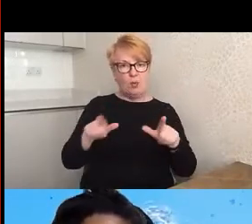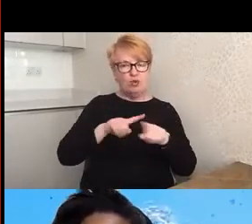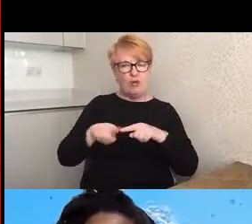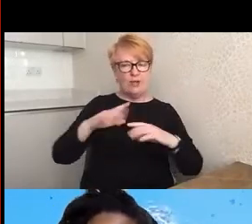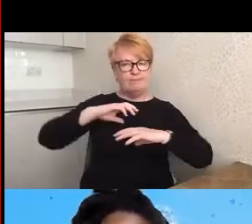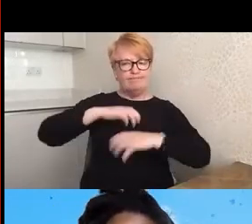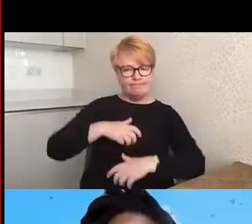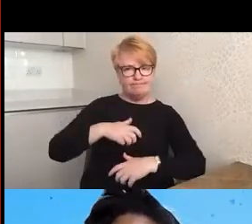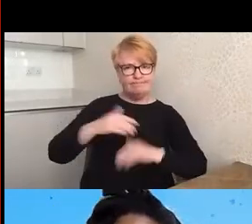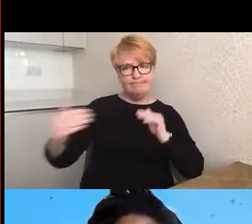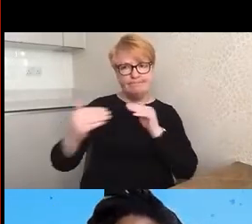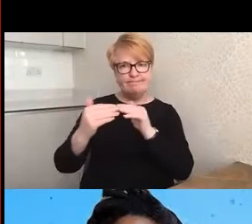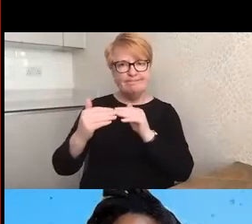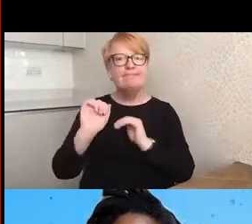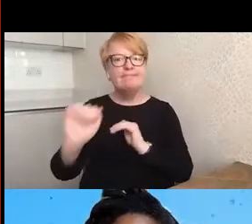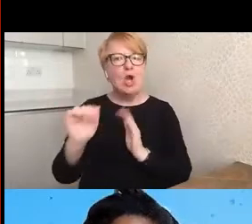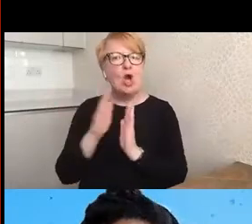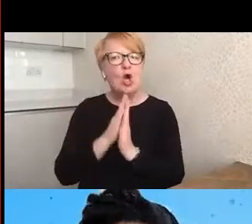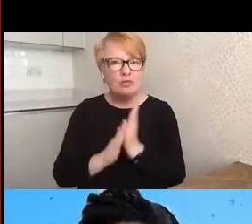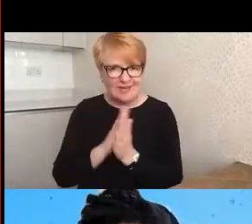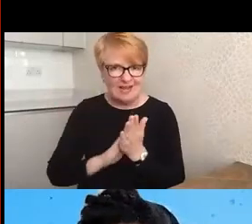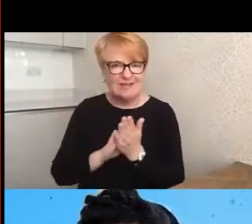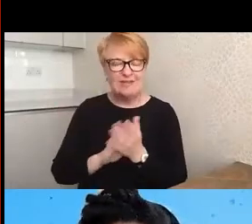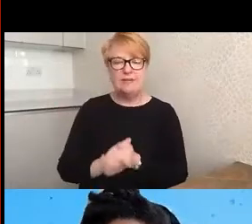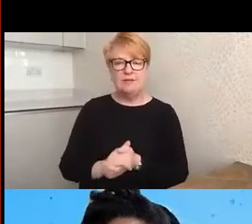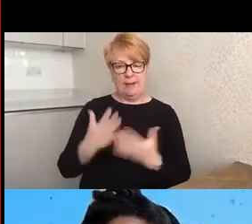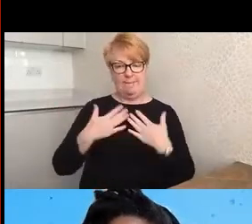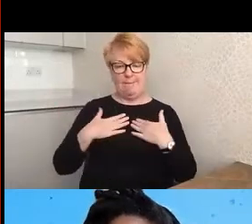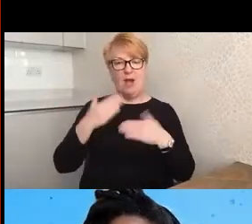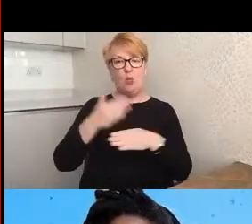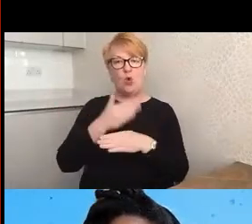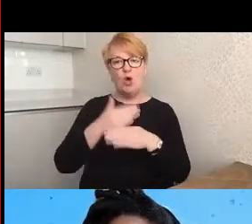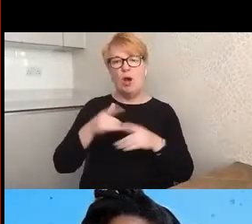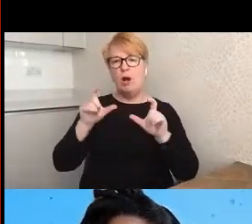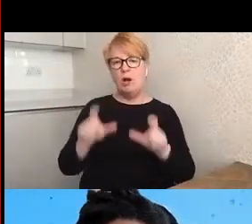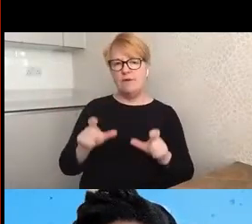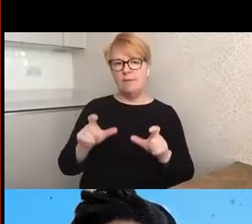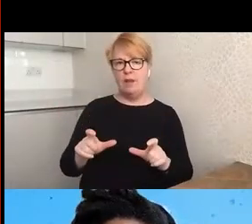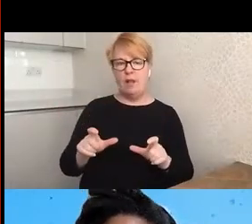my work is most comfortable and as such tends to exist outside of the gallery spaces.